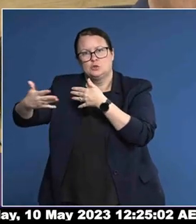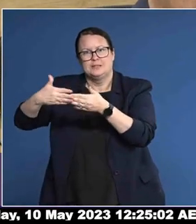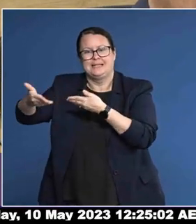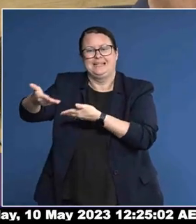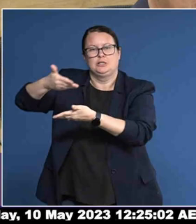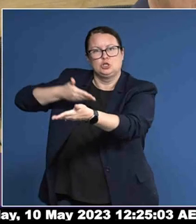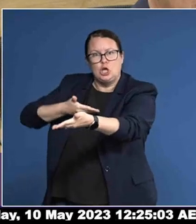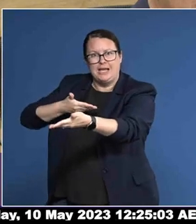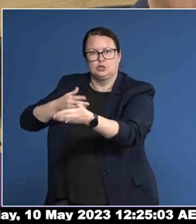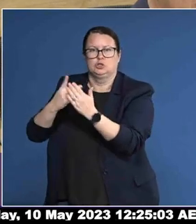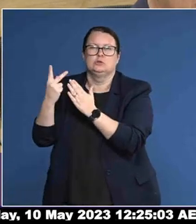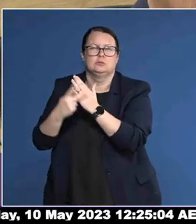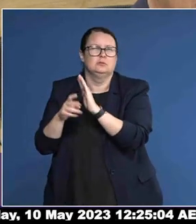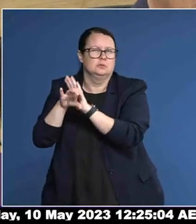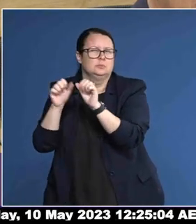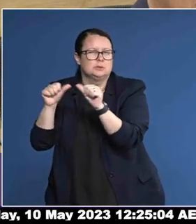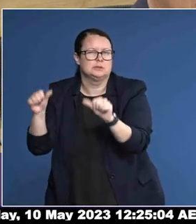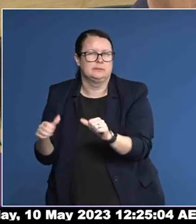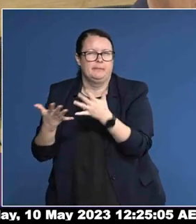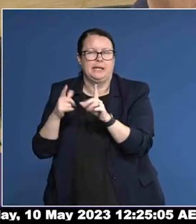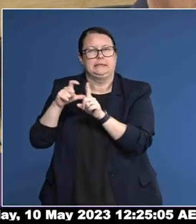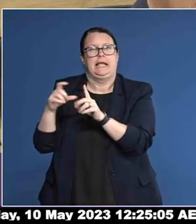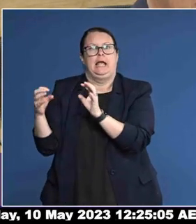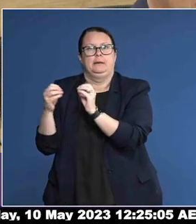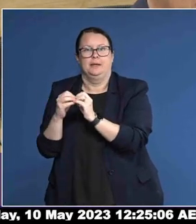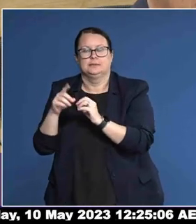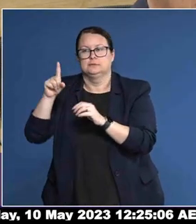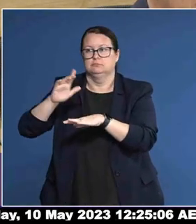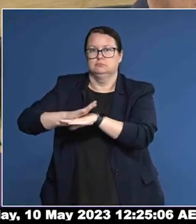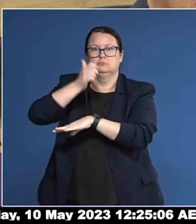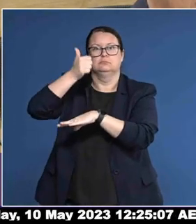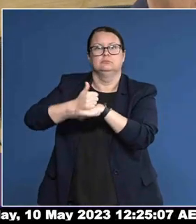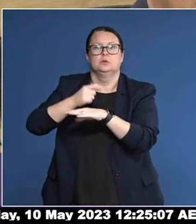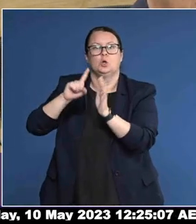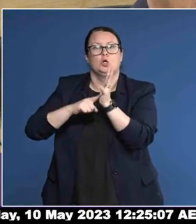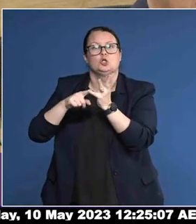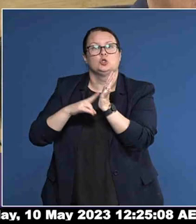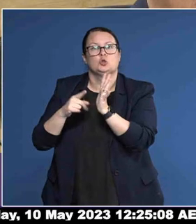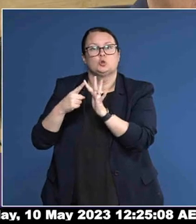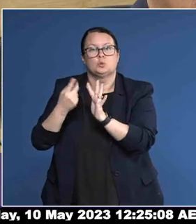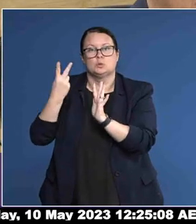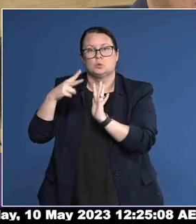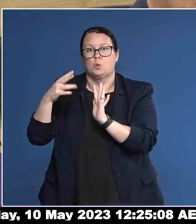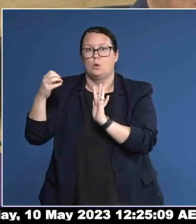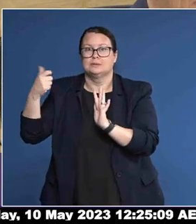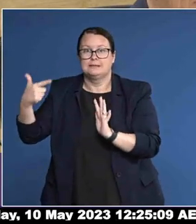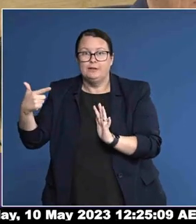Correct. And that is a database that commenced operation in June 2007. You're aware of that? MR CLARK: Yes.